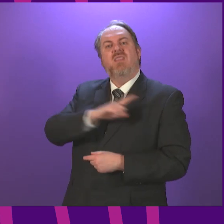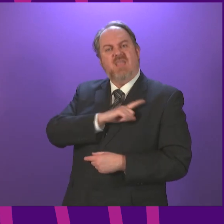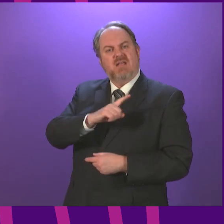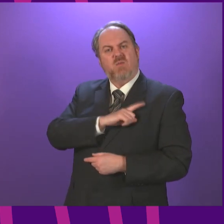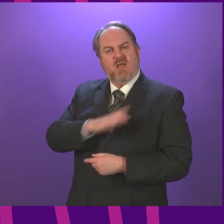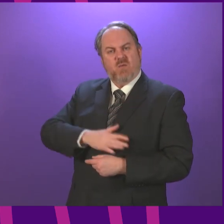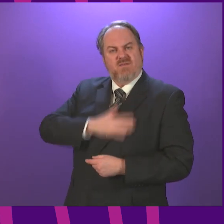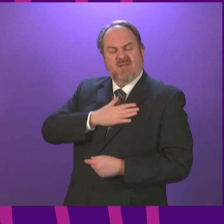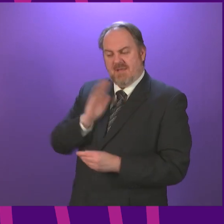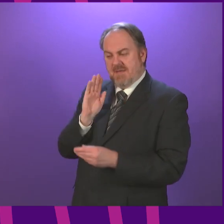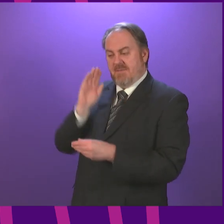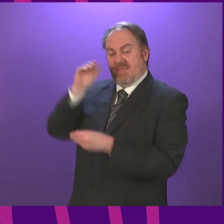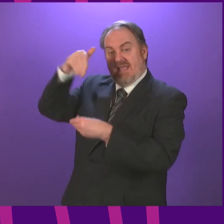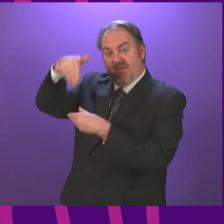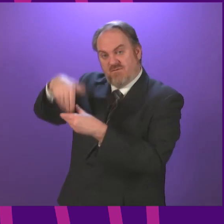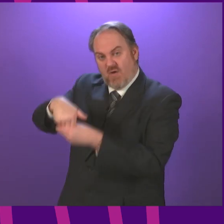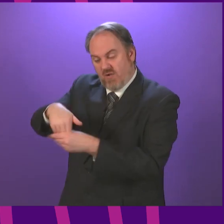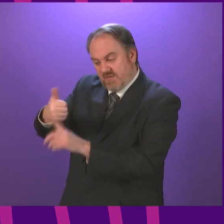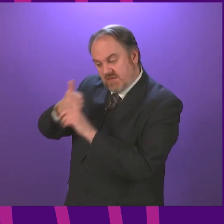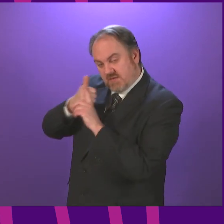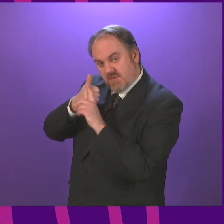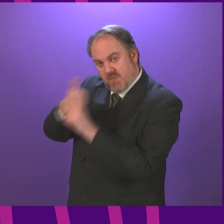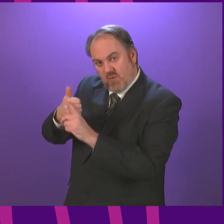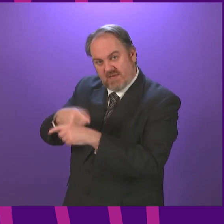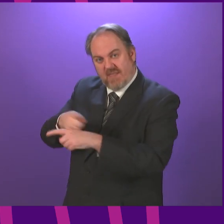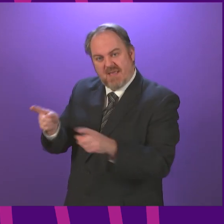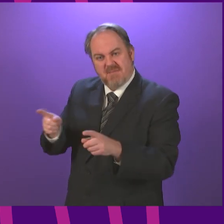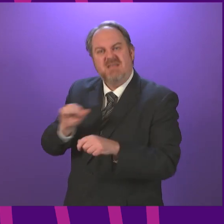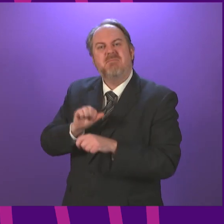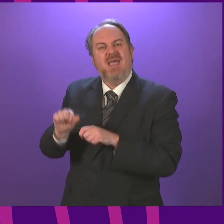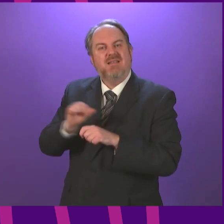of trying to save jobs and secure the future of such industrial plants.